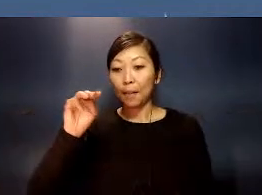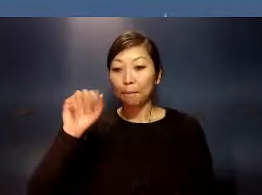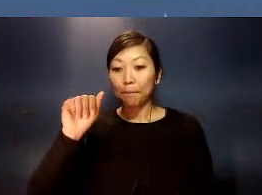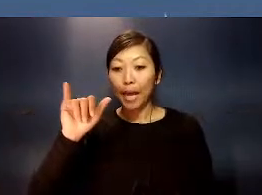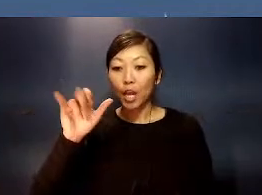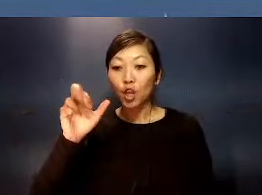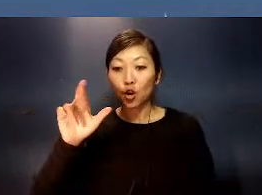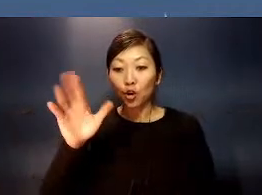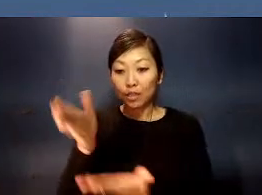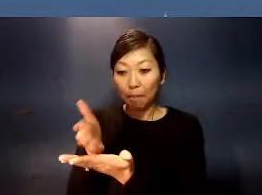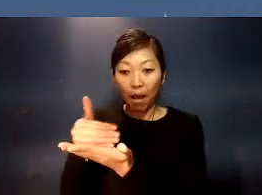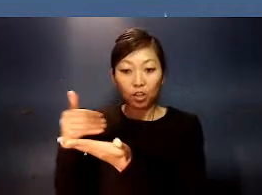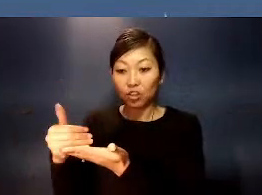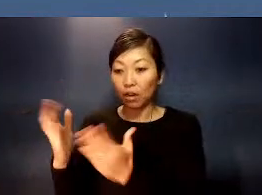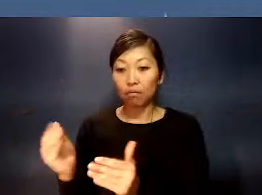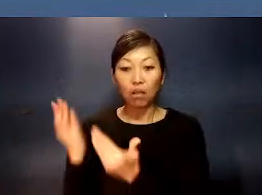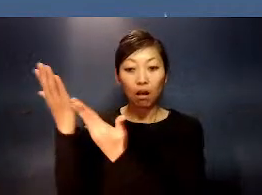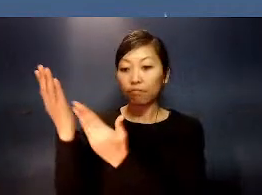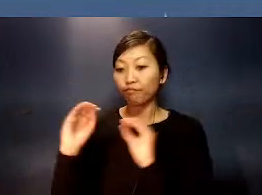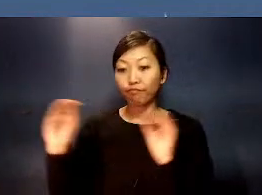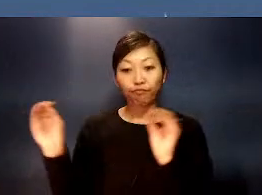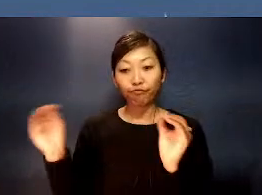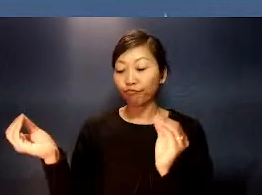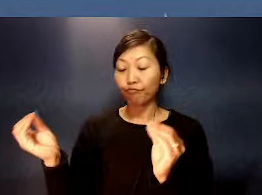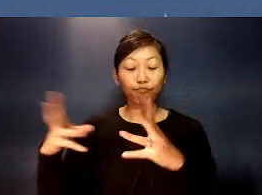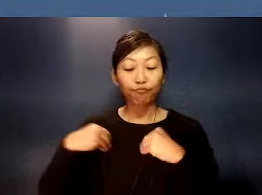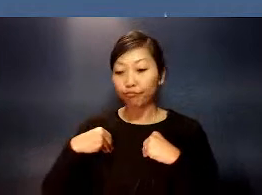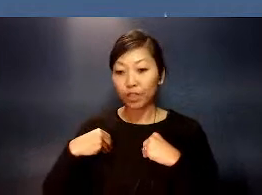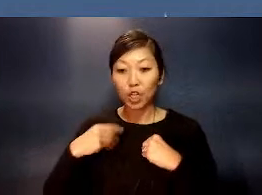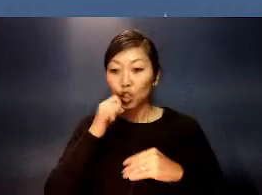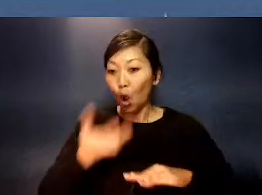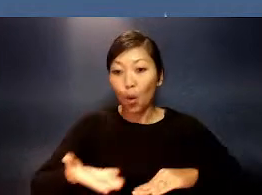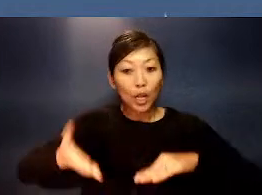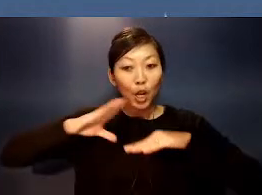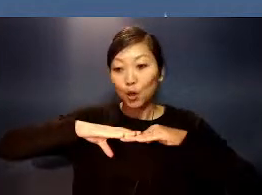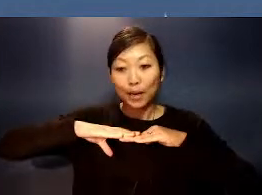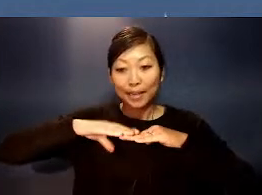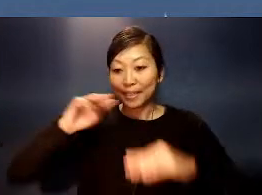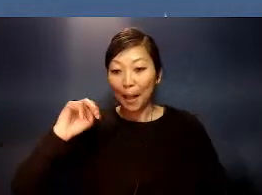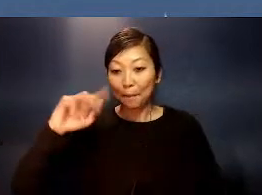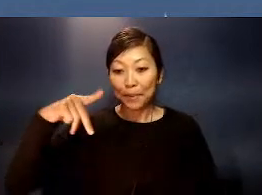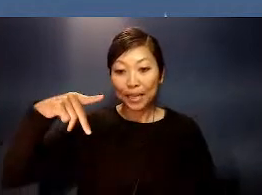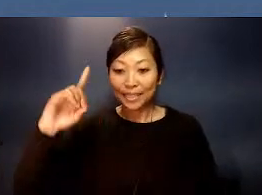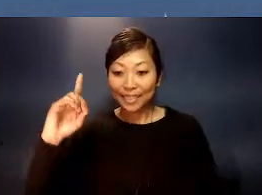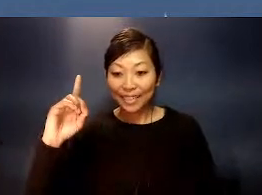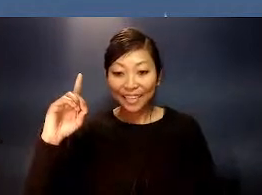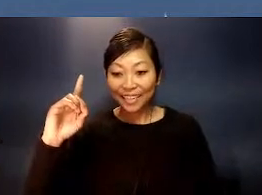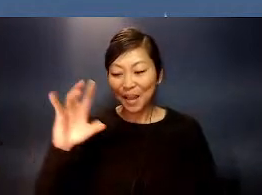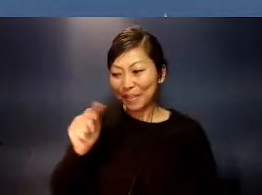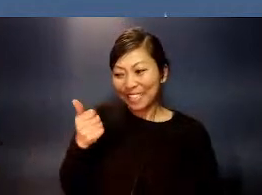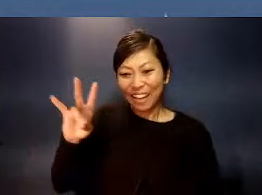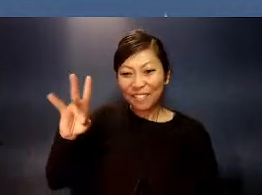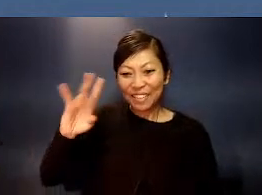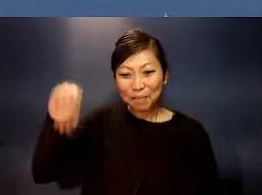MILLION DOLLARS TO FUNDS AN OFFICE OF VIOLENCE PROTECTION. WE ALL KNOW THAT THE POLICE DO NOT PREVENT CRIME.